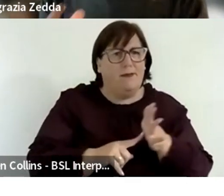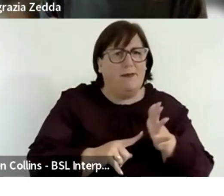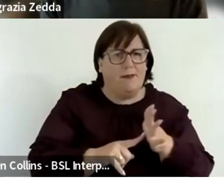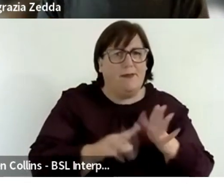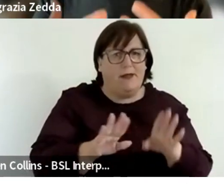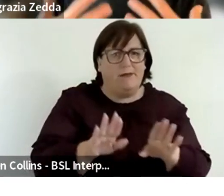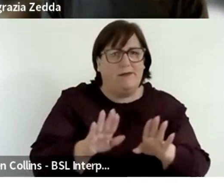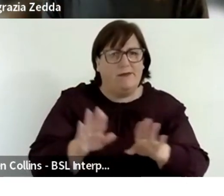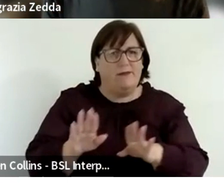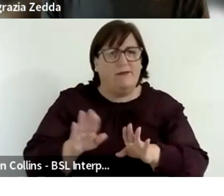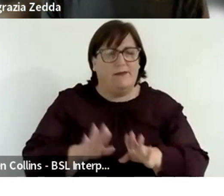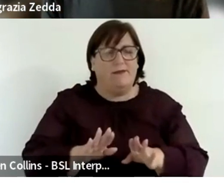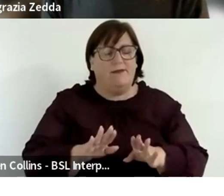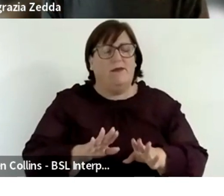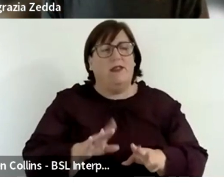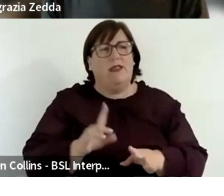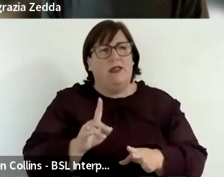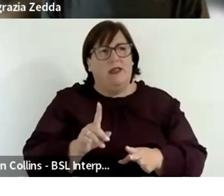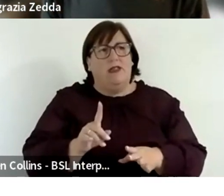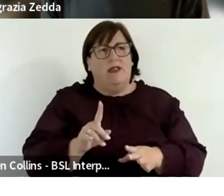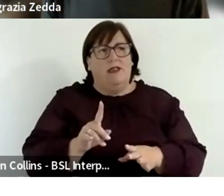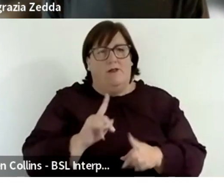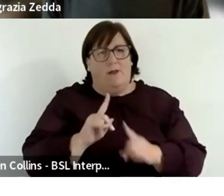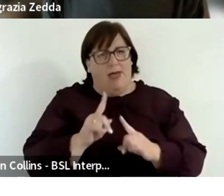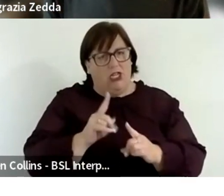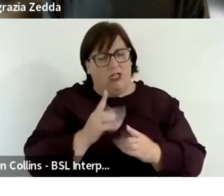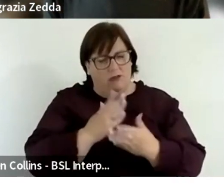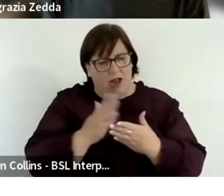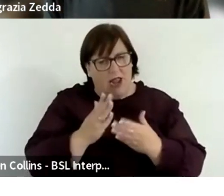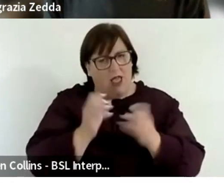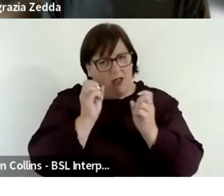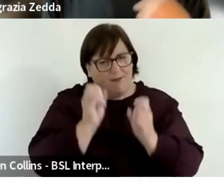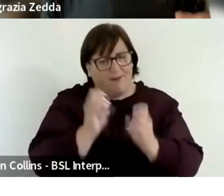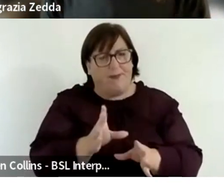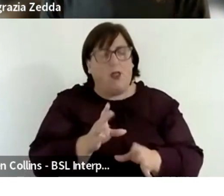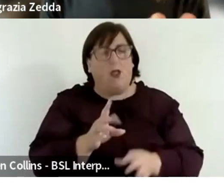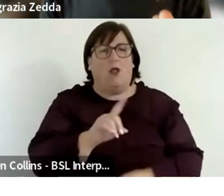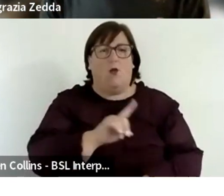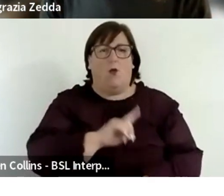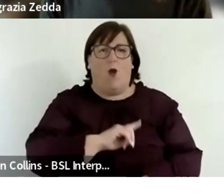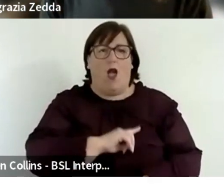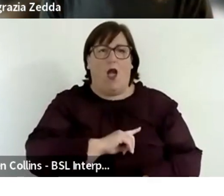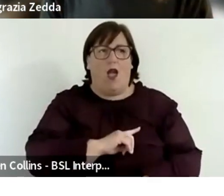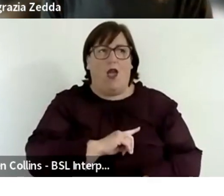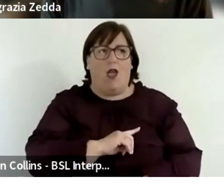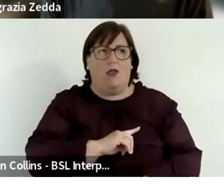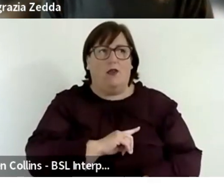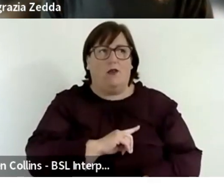hear and receive this information, because it will give you the best chance to be successful.